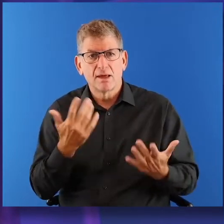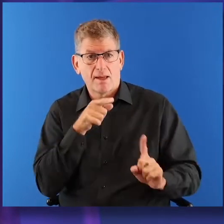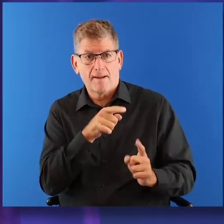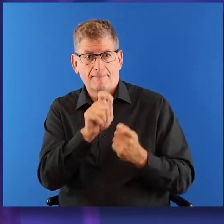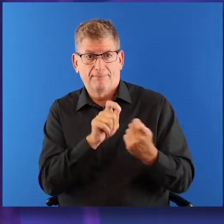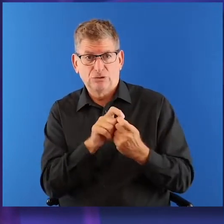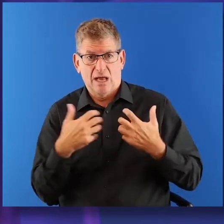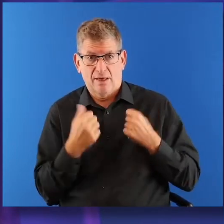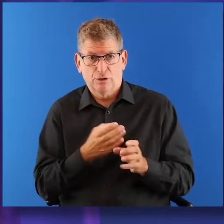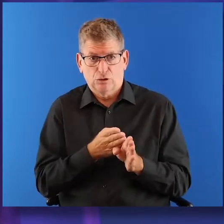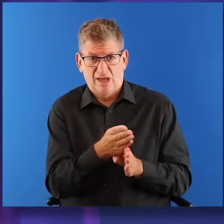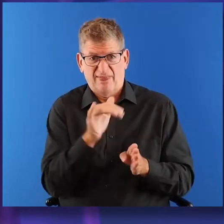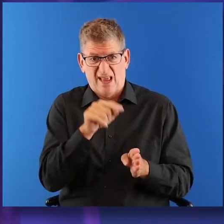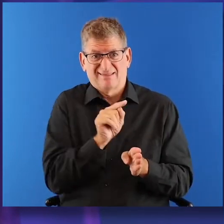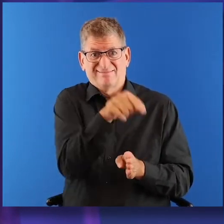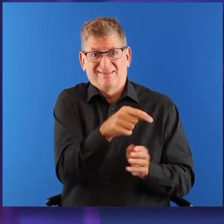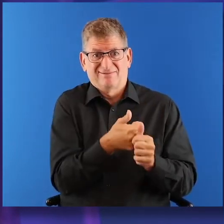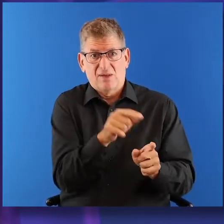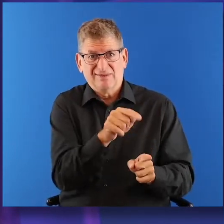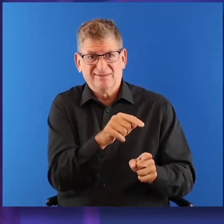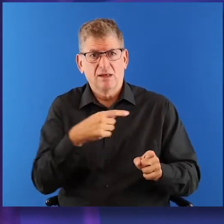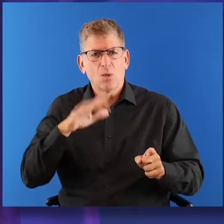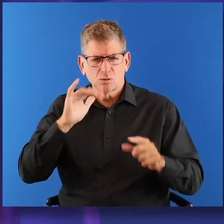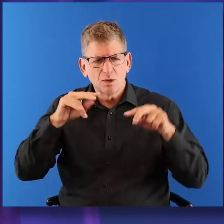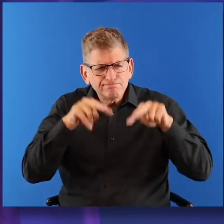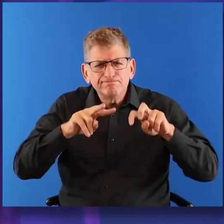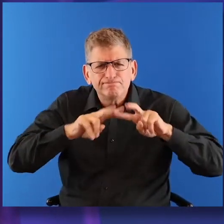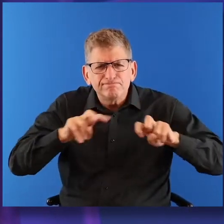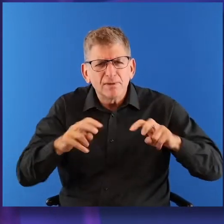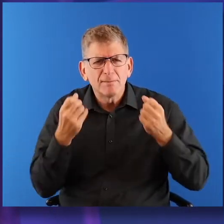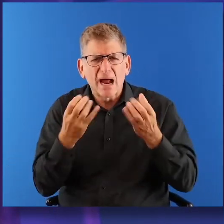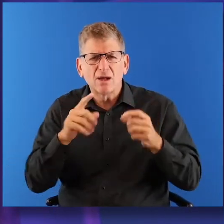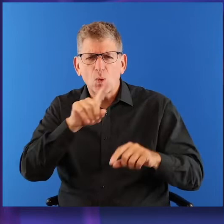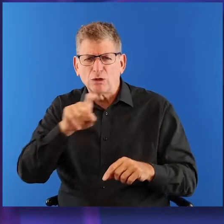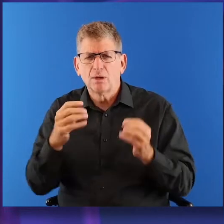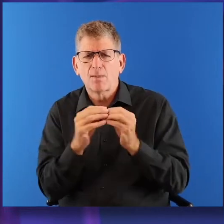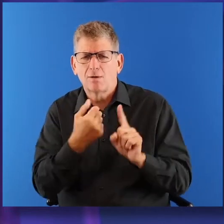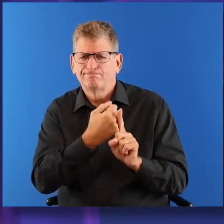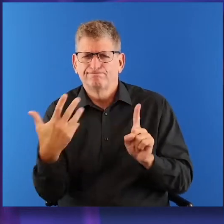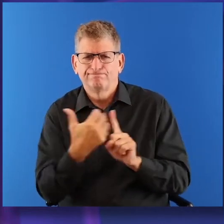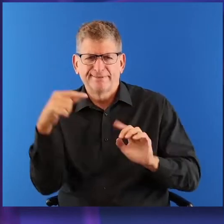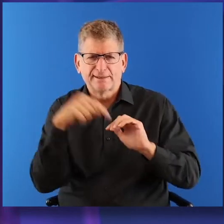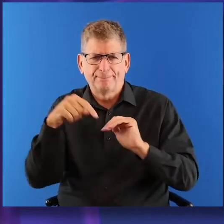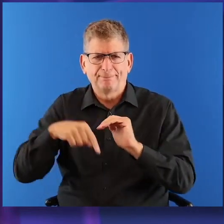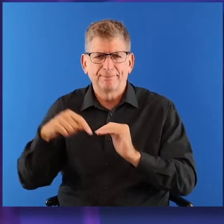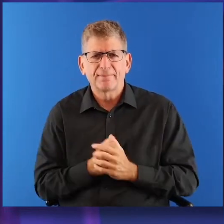To start off, Mary Gray, who is a Senior Principal Researcher at Microsoft Research and